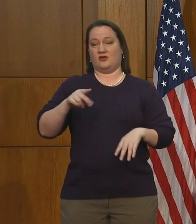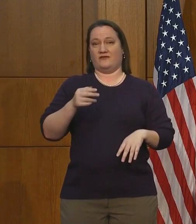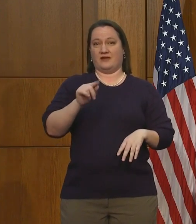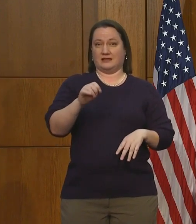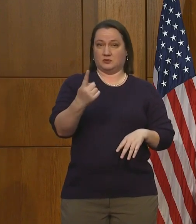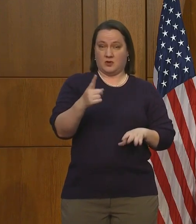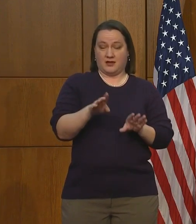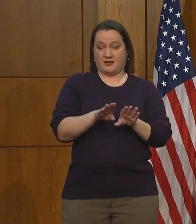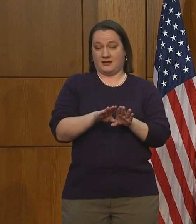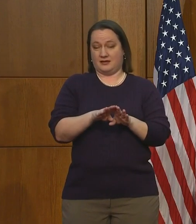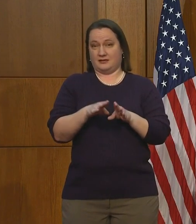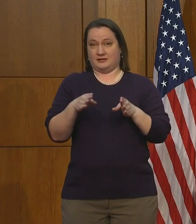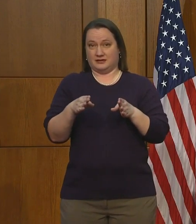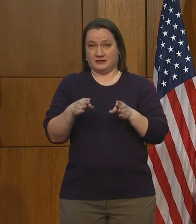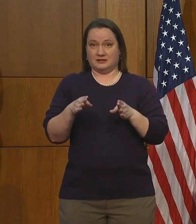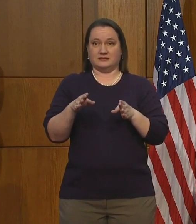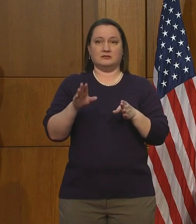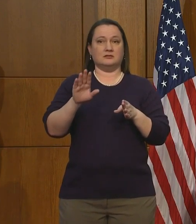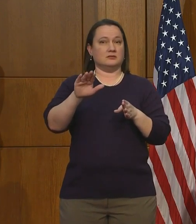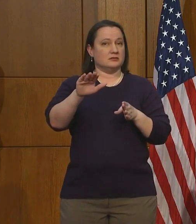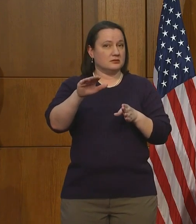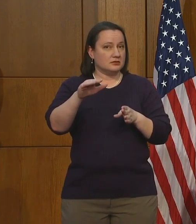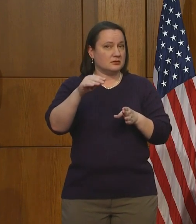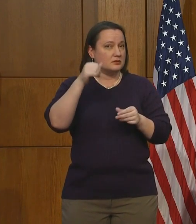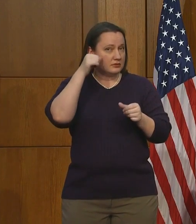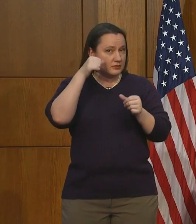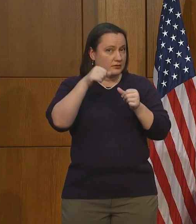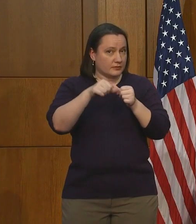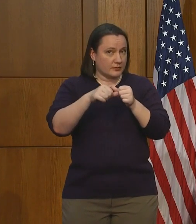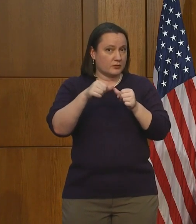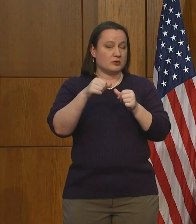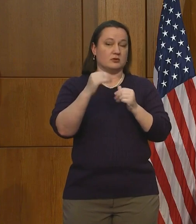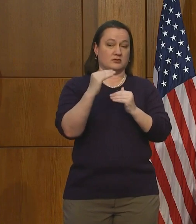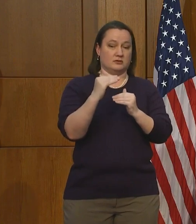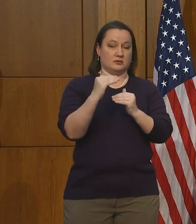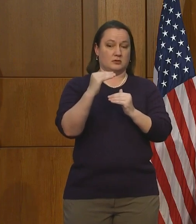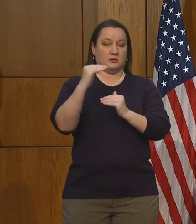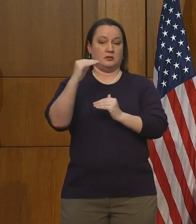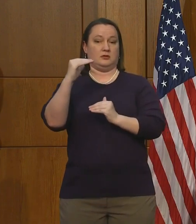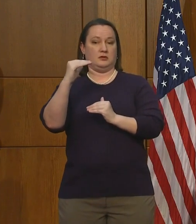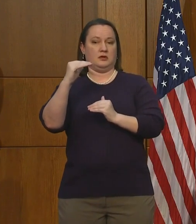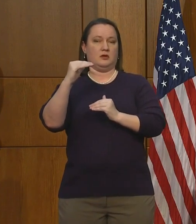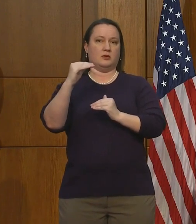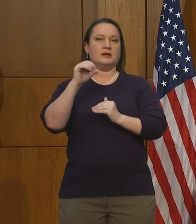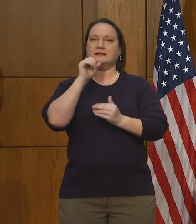IN PHASE ONE I WANT TO AGAIN REMIND VIRGINIANS THAT EASING